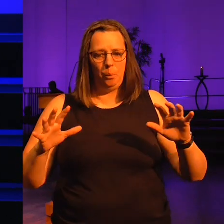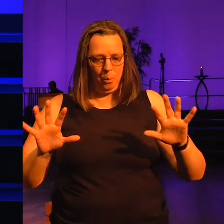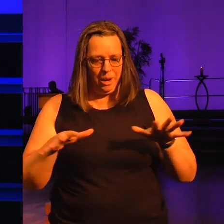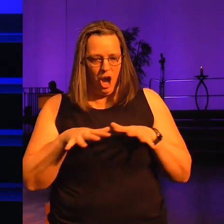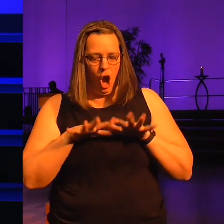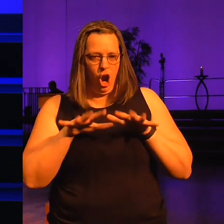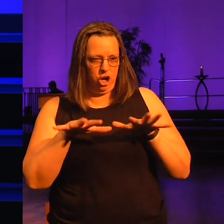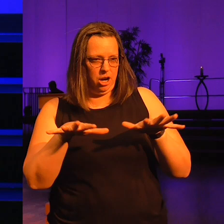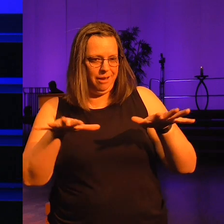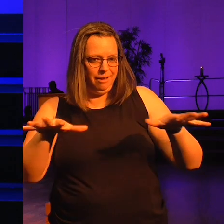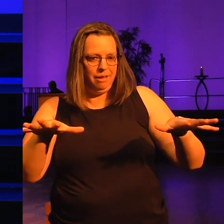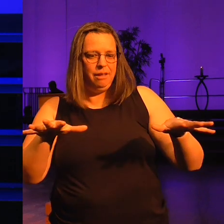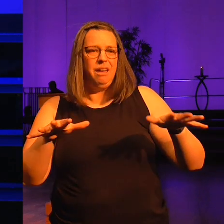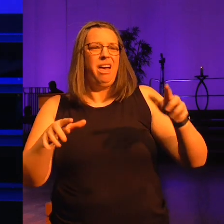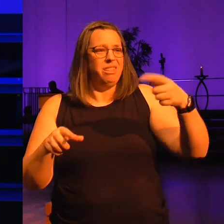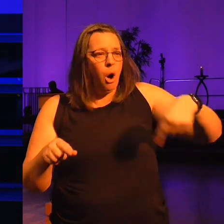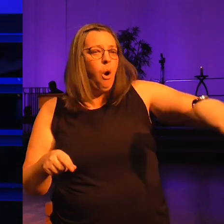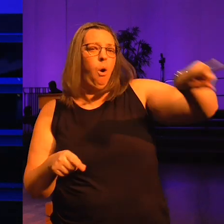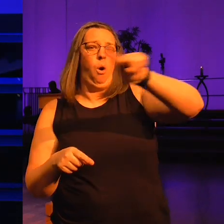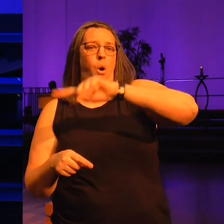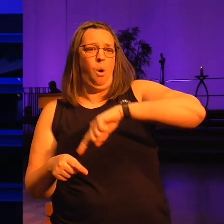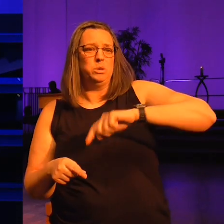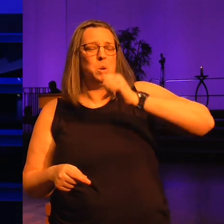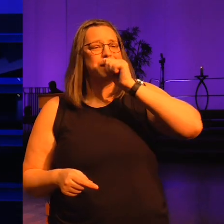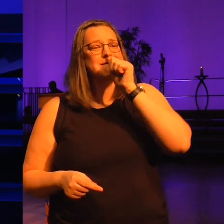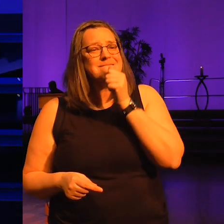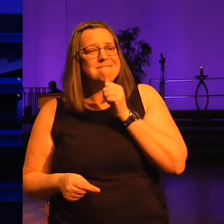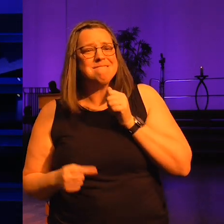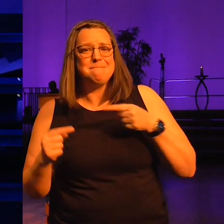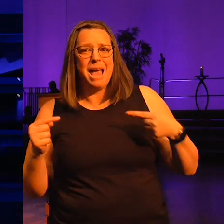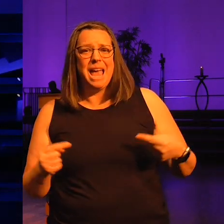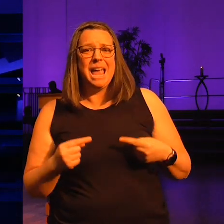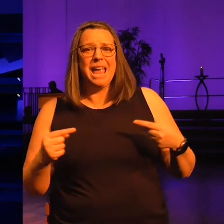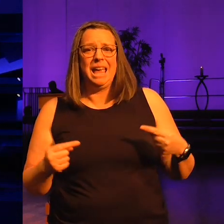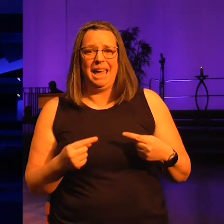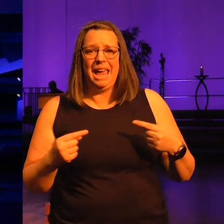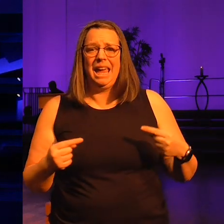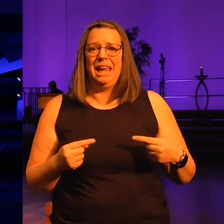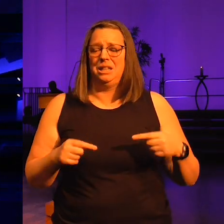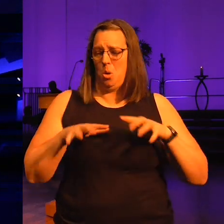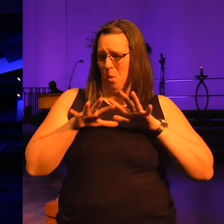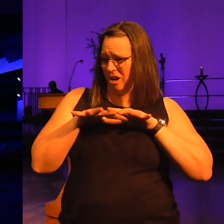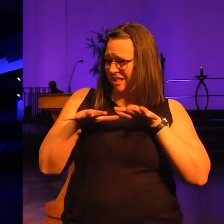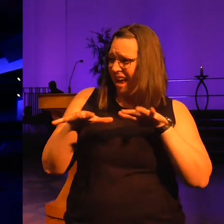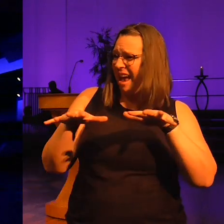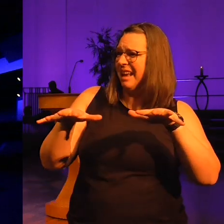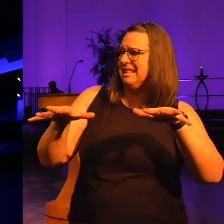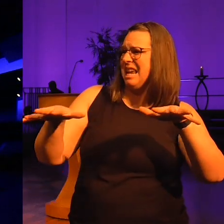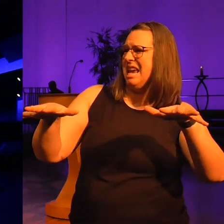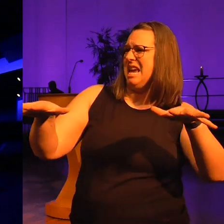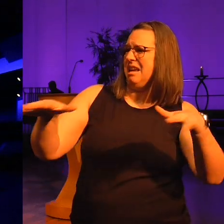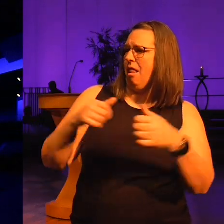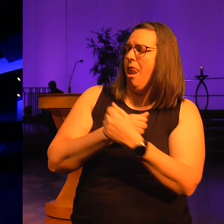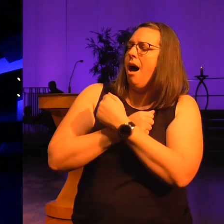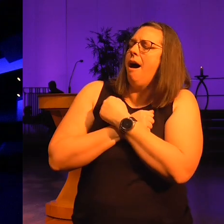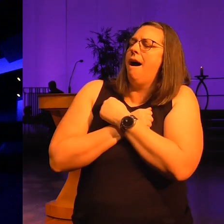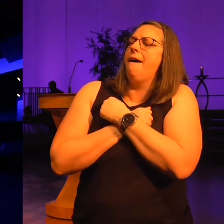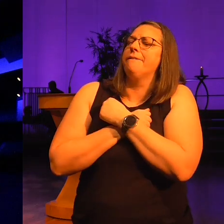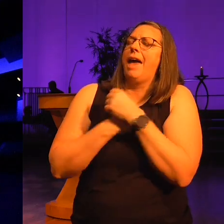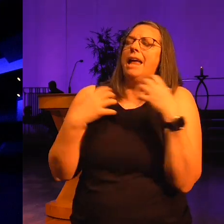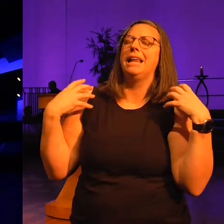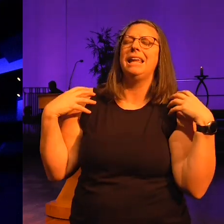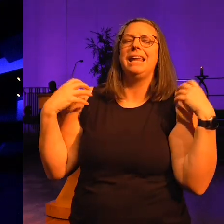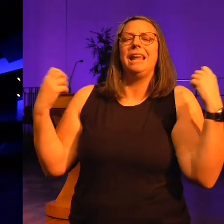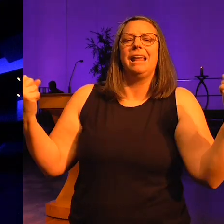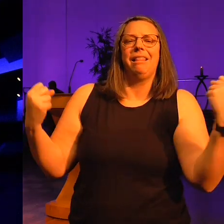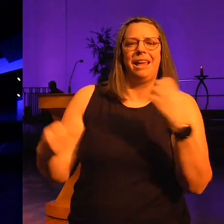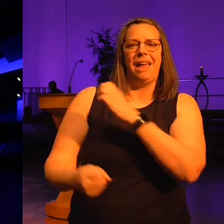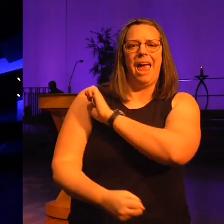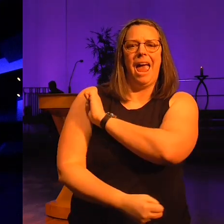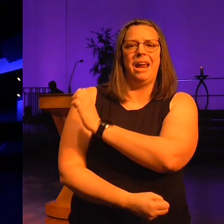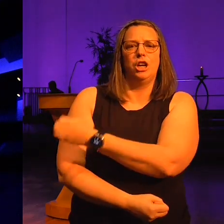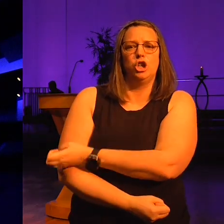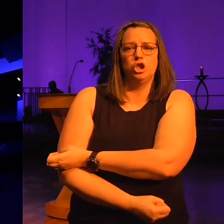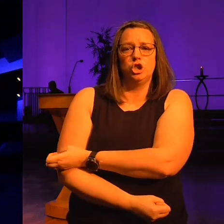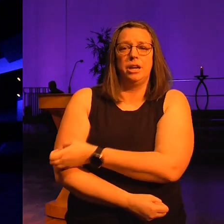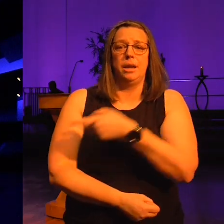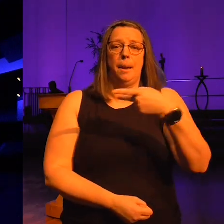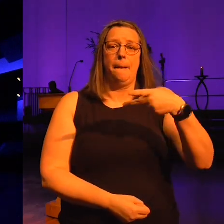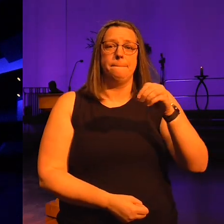or in pain today and we send this vibration of love and healing energy to Pope Francis and to